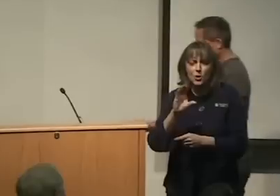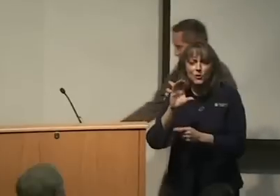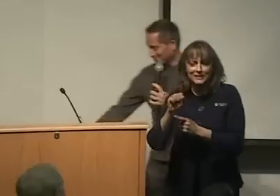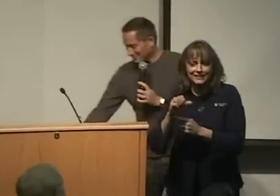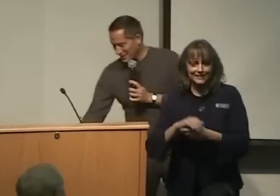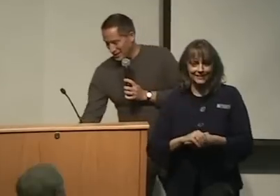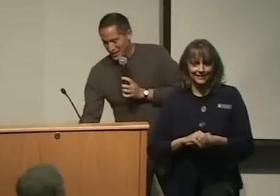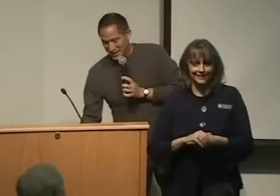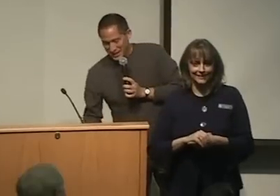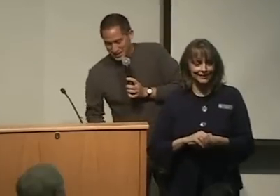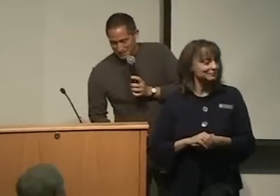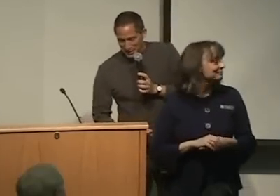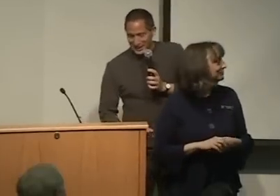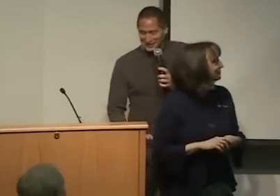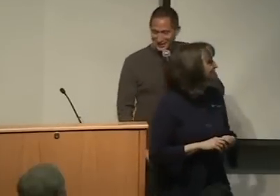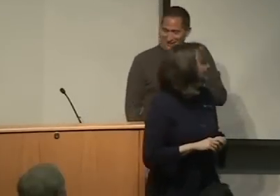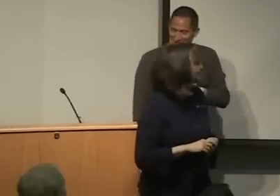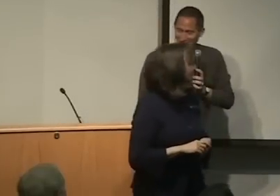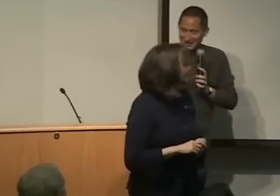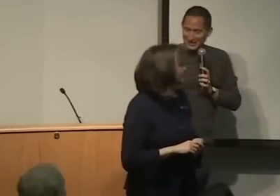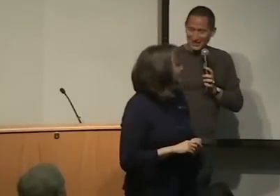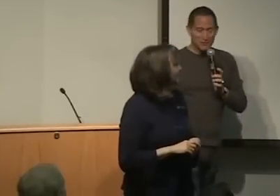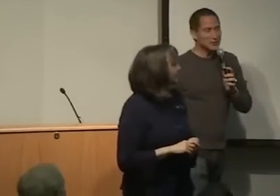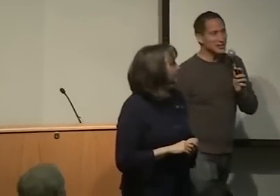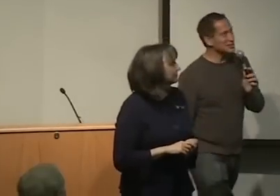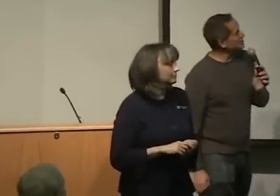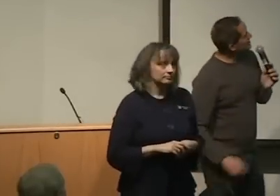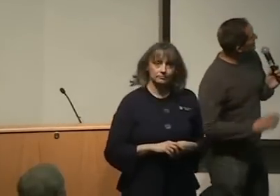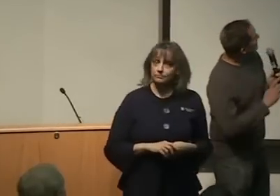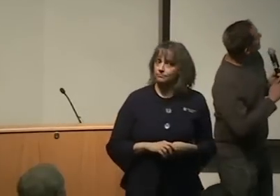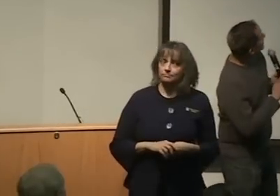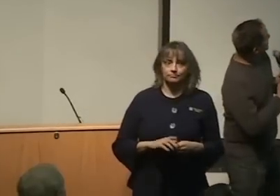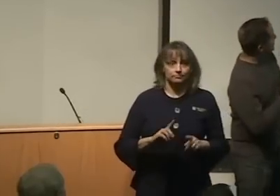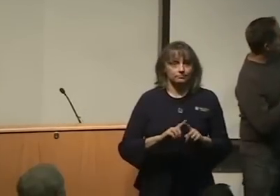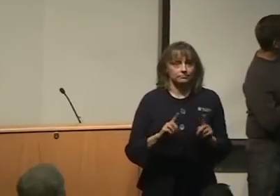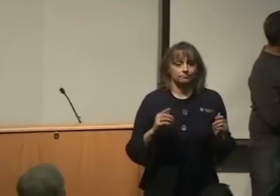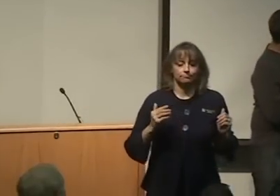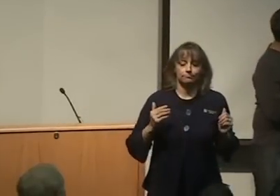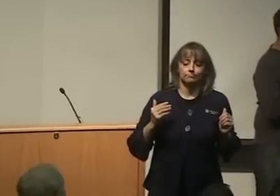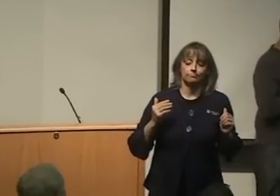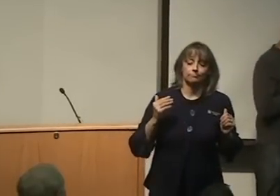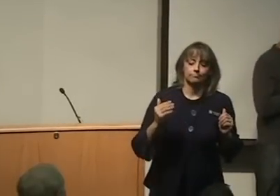But in a few years you might still be a Buick.